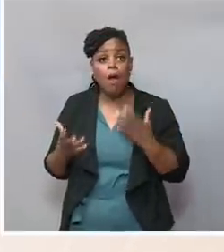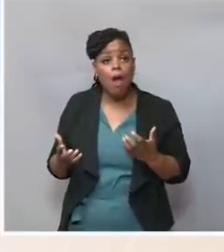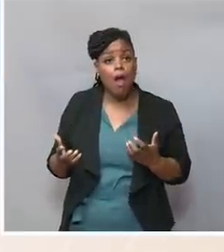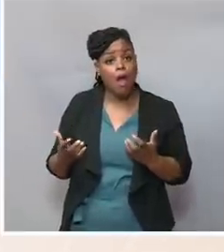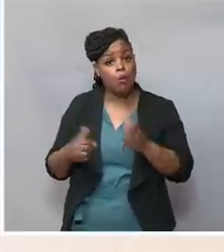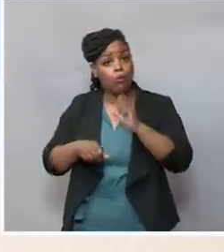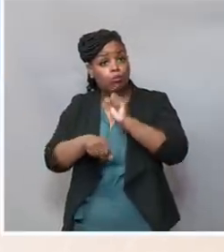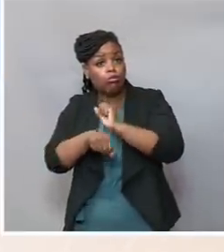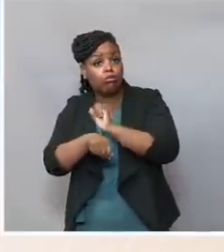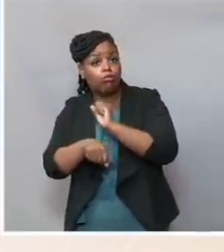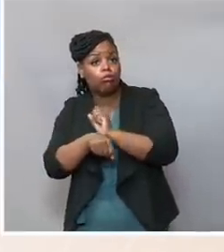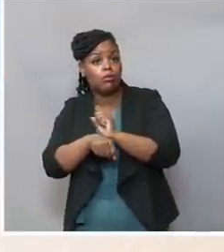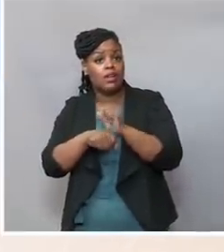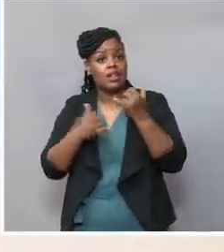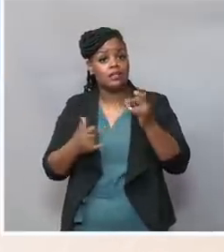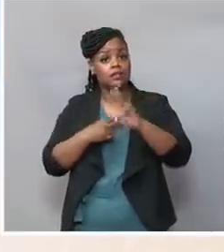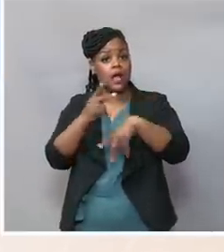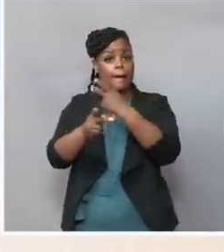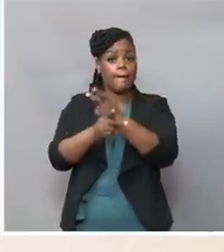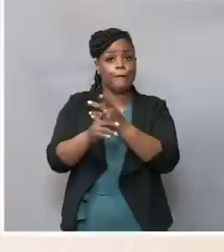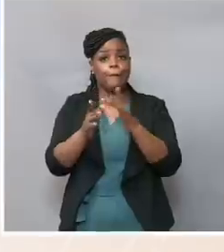in the National Park Service to visit our website